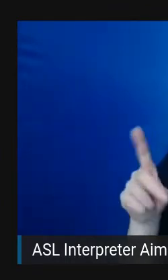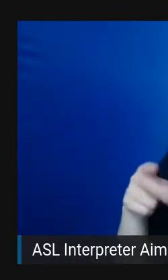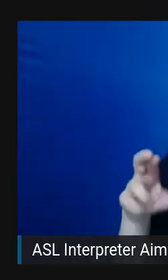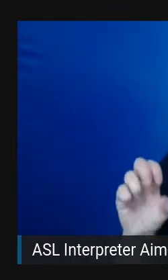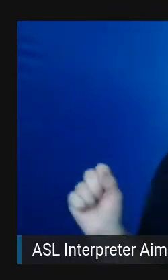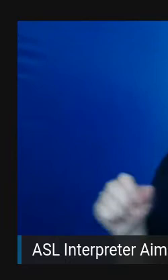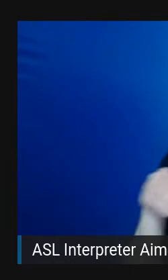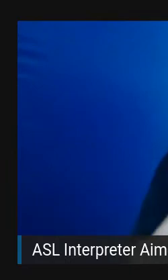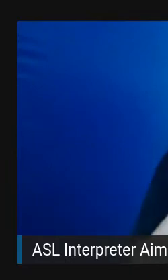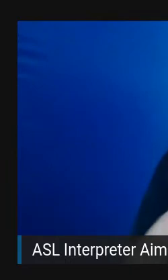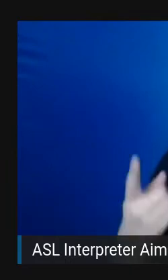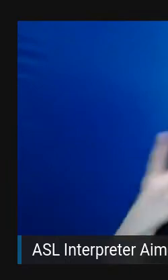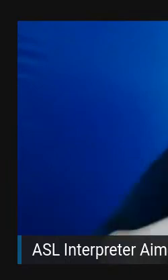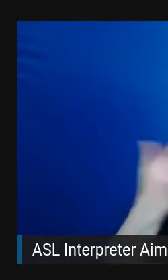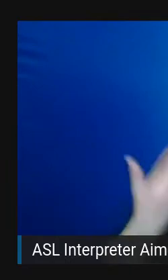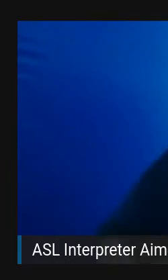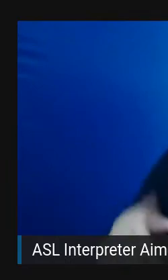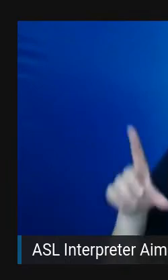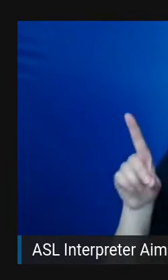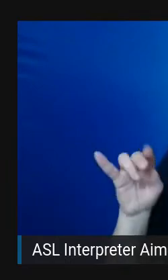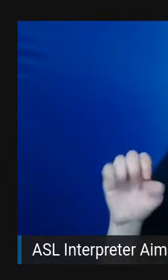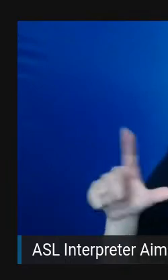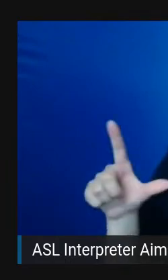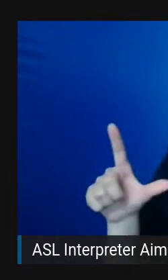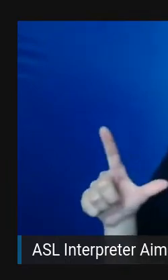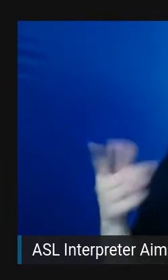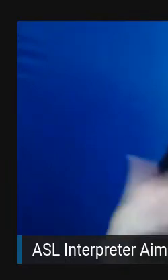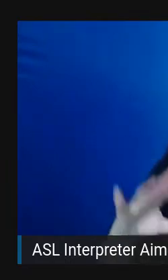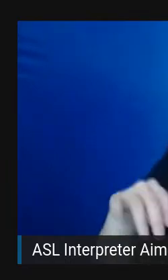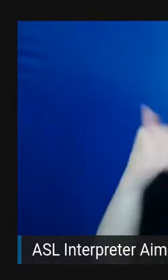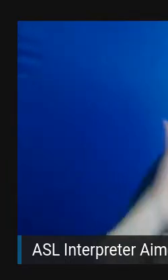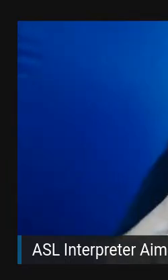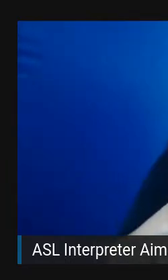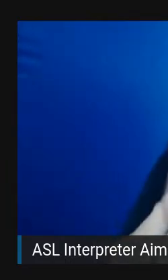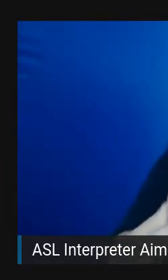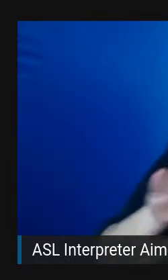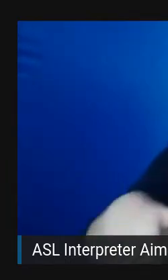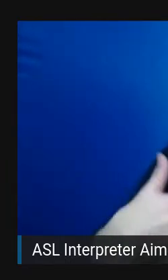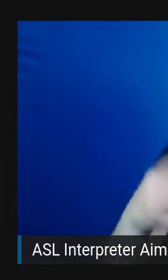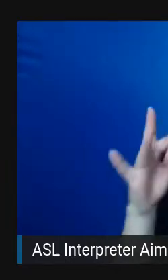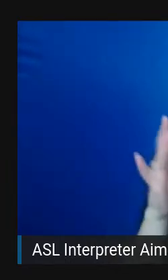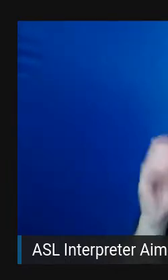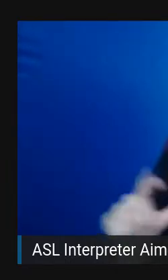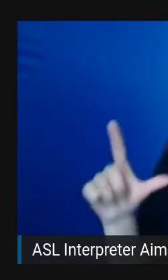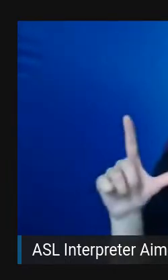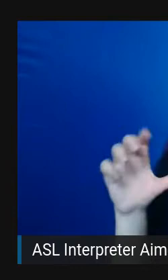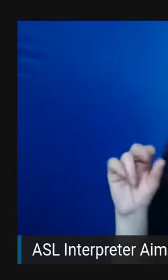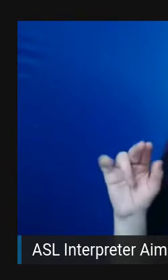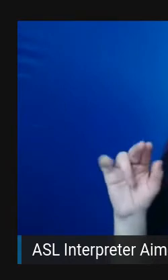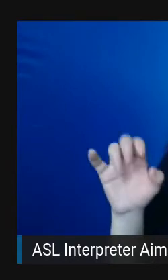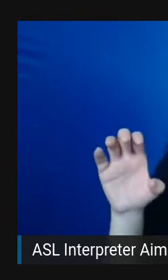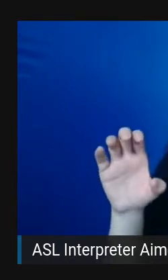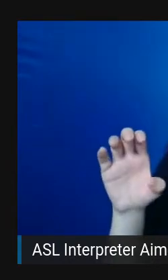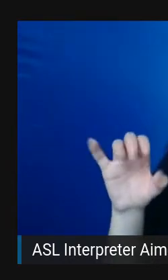My name is Danielle and I'm the founder of Overnight Website and Kinetic Iris Web Development Studio.